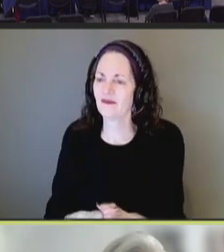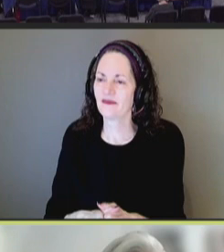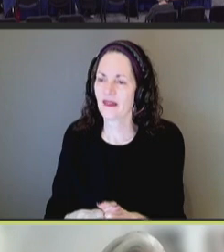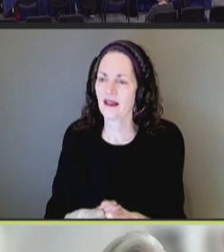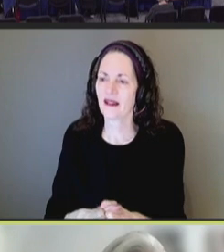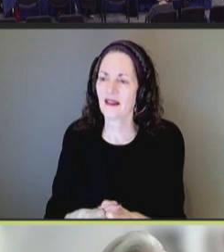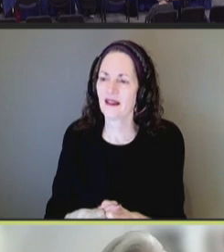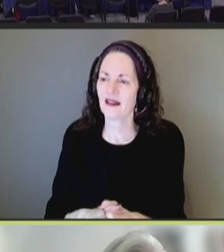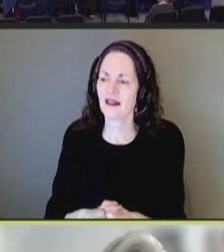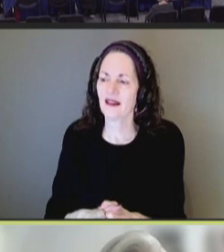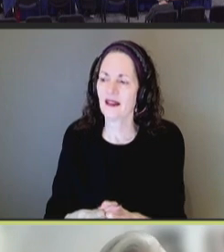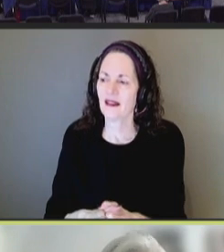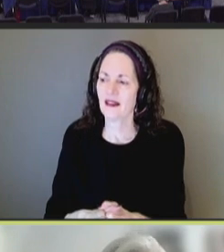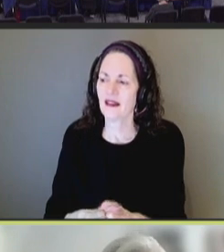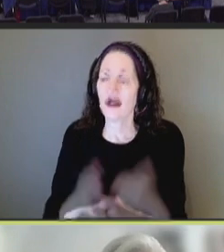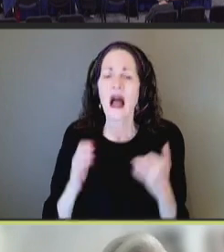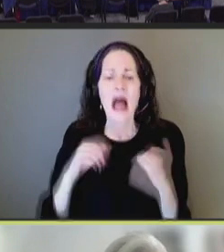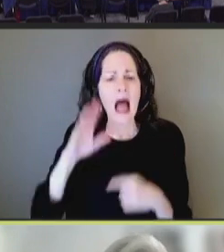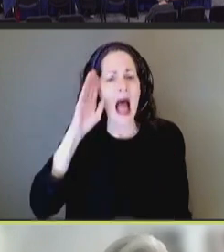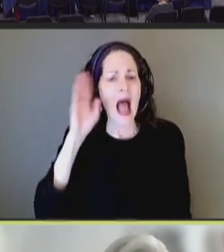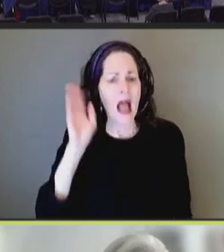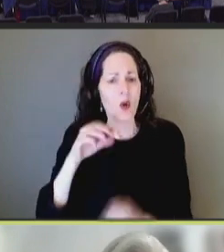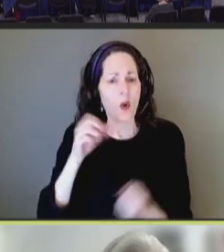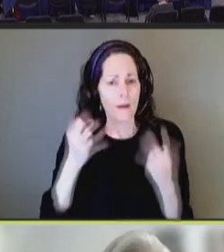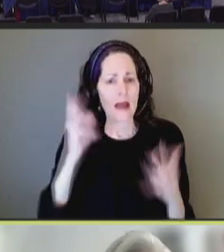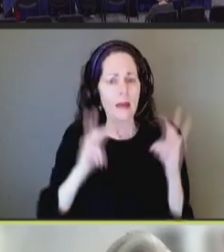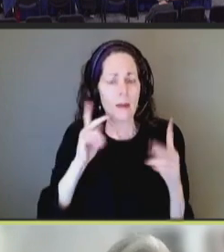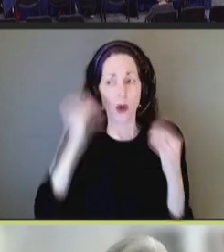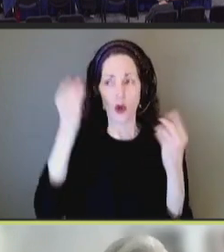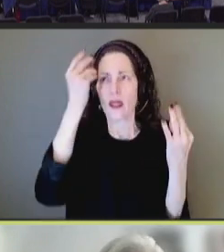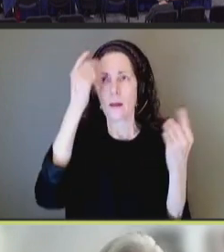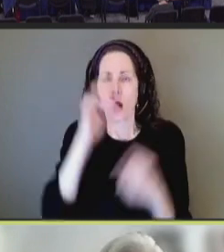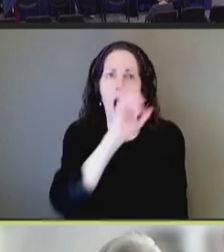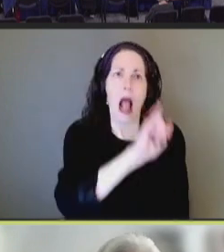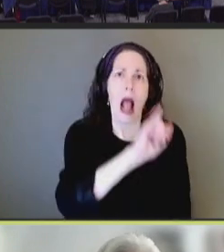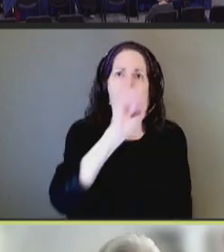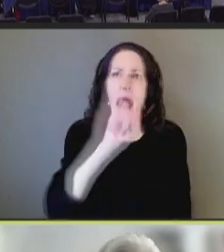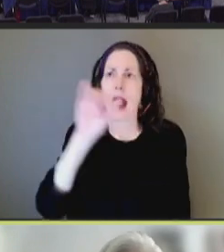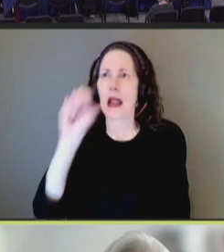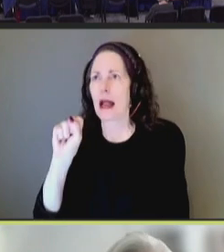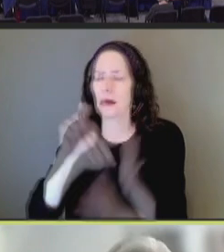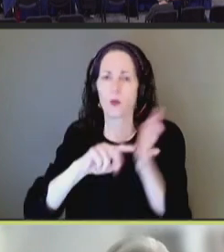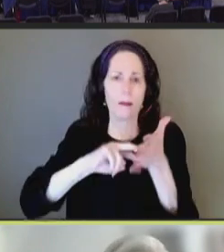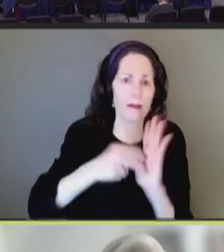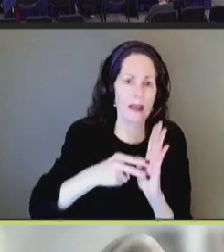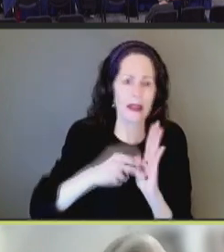Now, I know many people, when we think of IIS, we think of the technical infrastructure needed